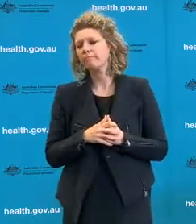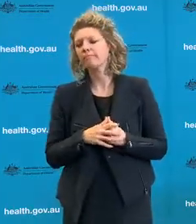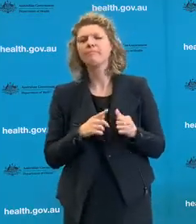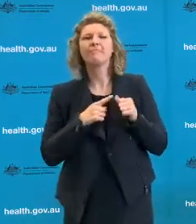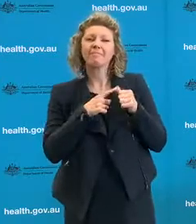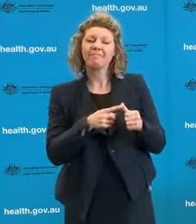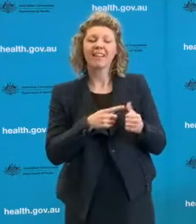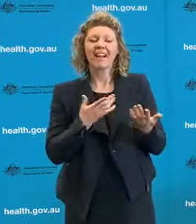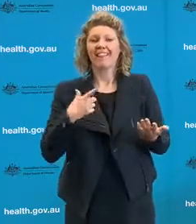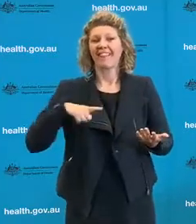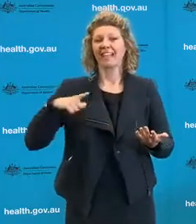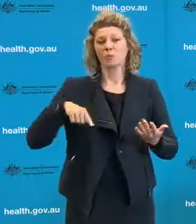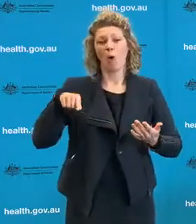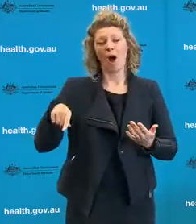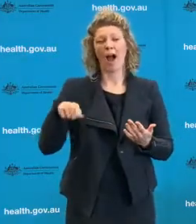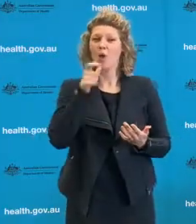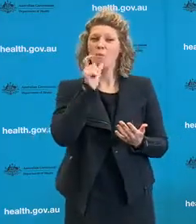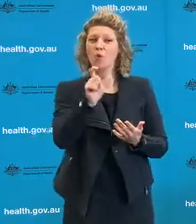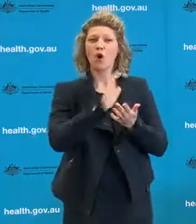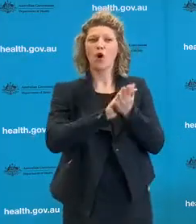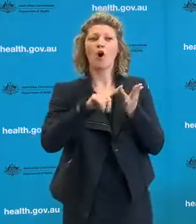Let's look at a concrete example in